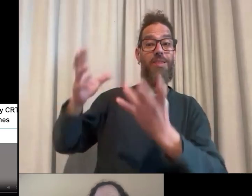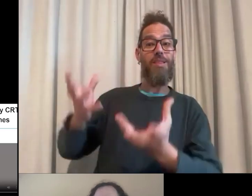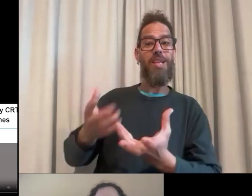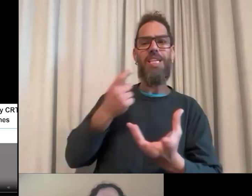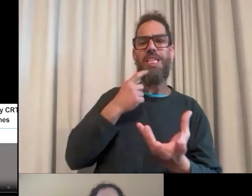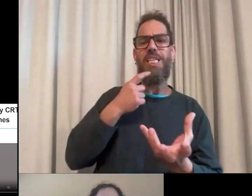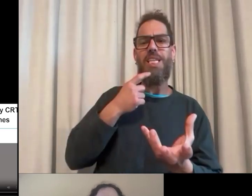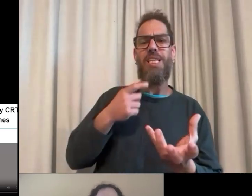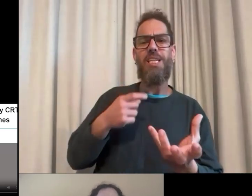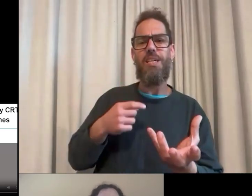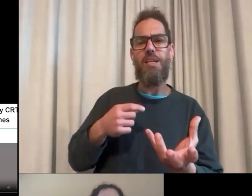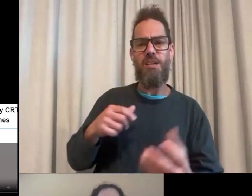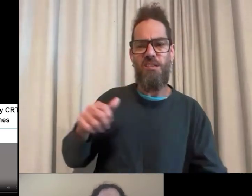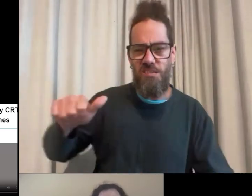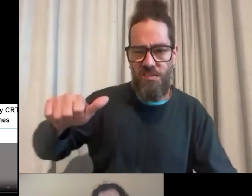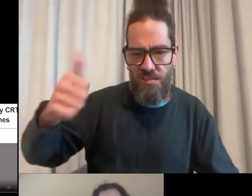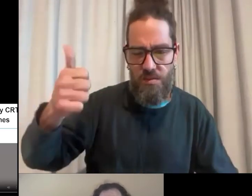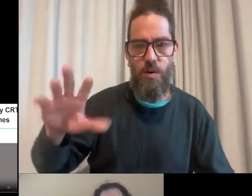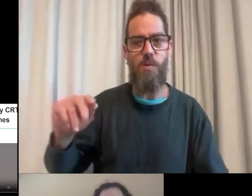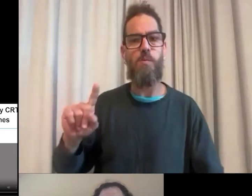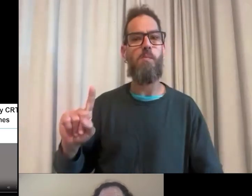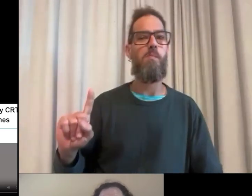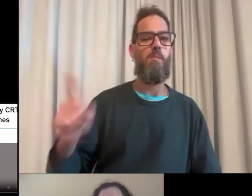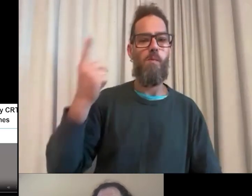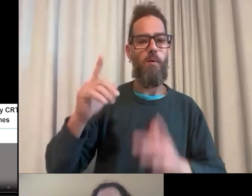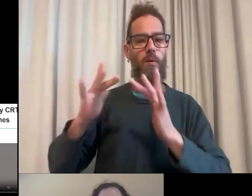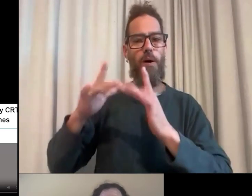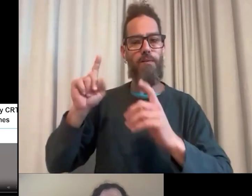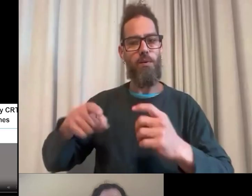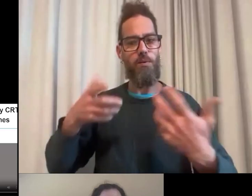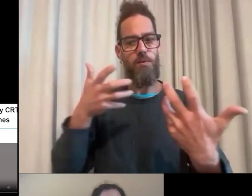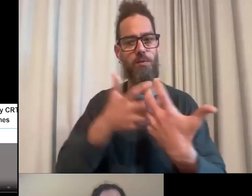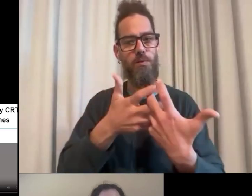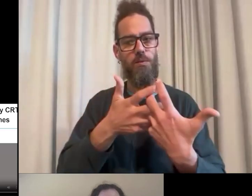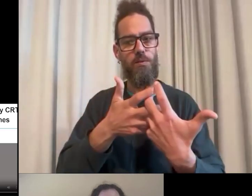was the first to legally mandate that its public-facing websites